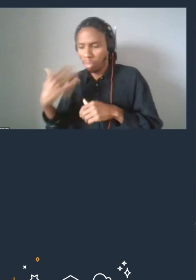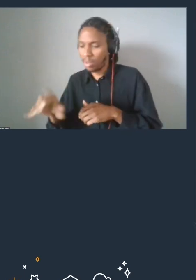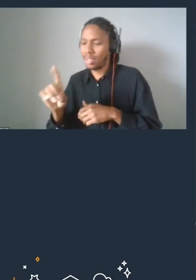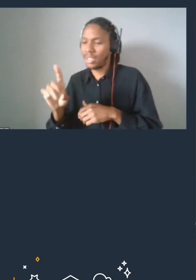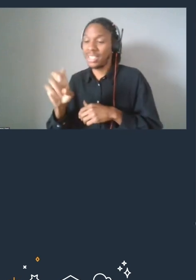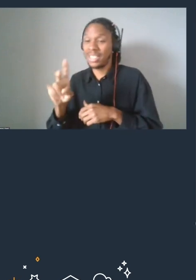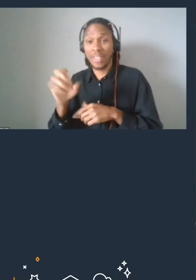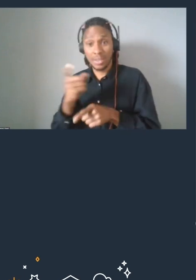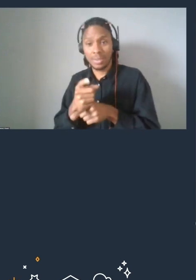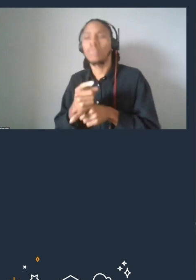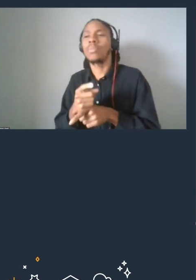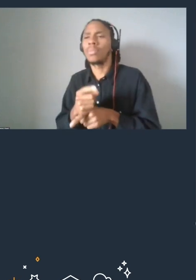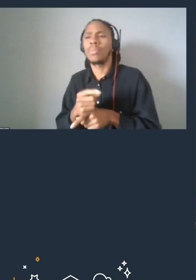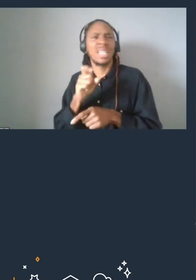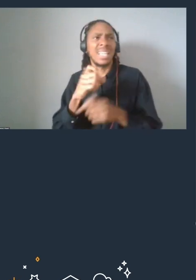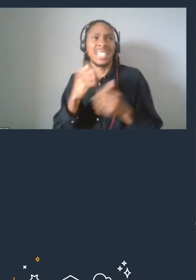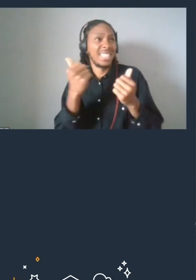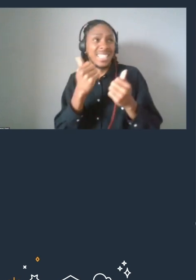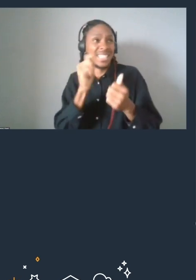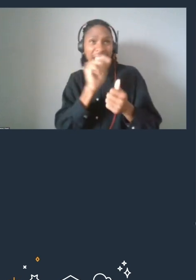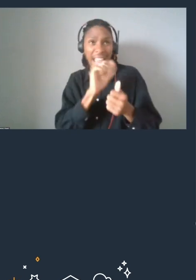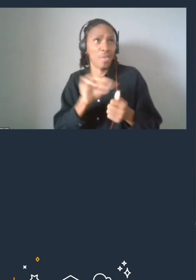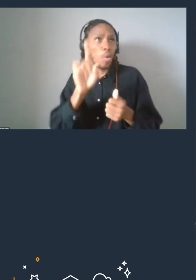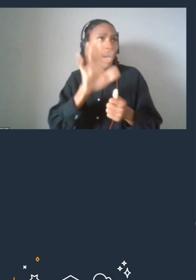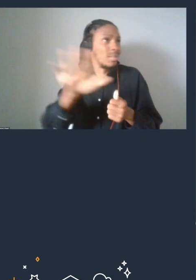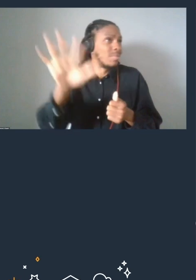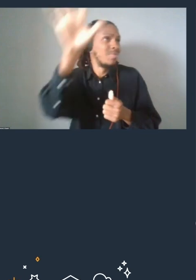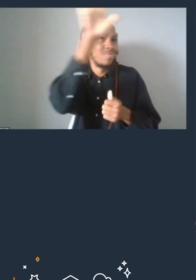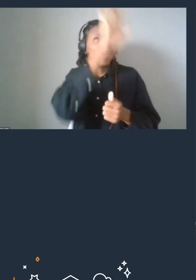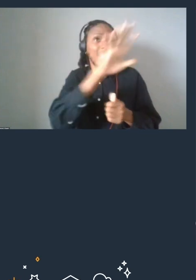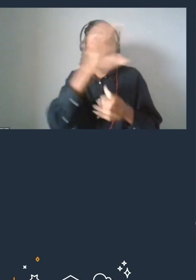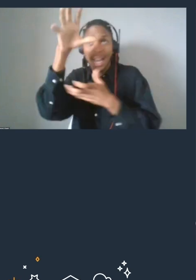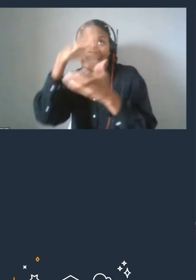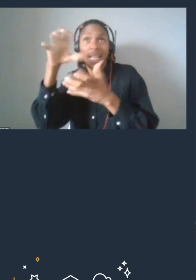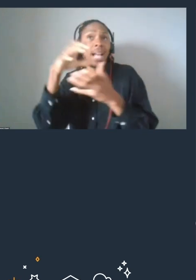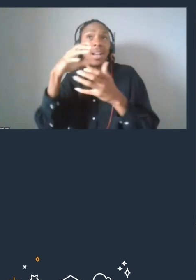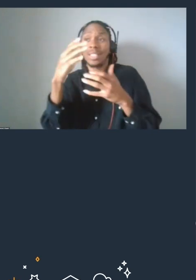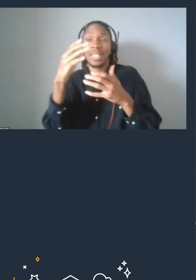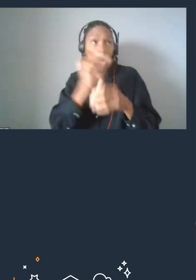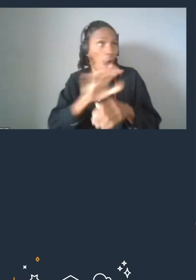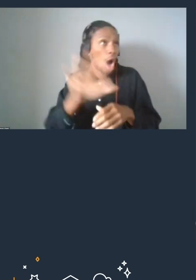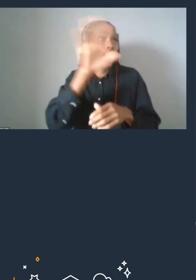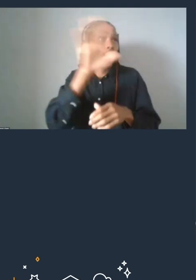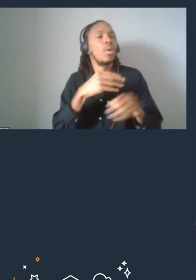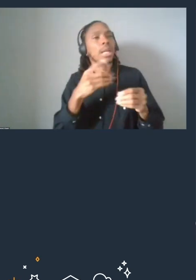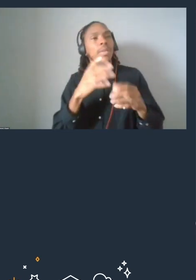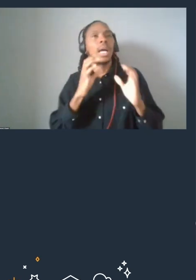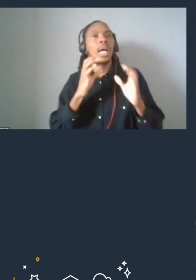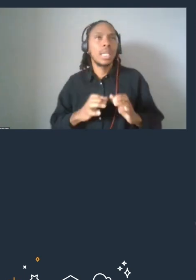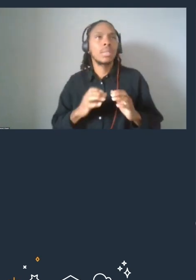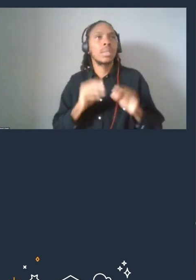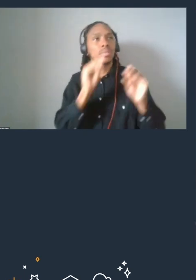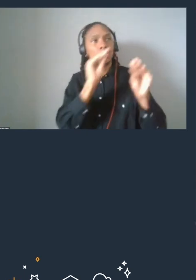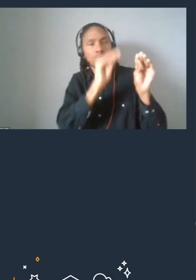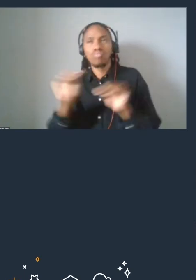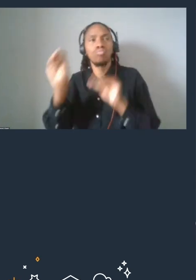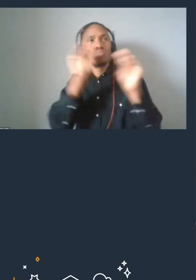Cloud, it's on-premises, it's also at the edge. And so, we want be able to give customers the ability to move their data where it needs to be.